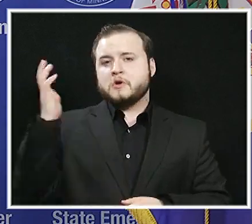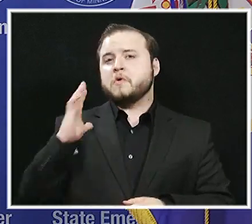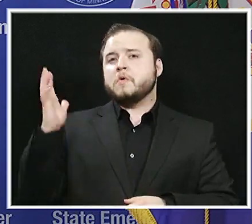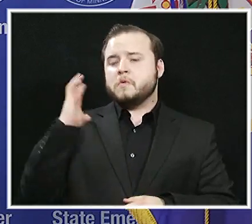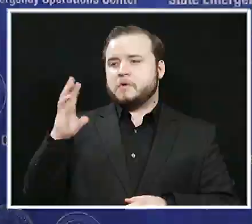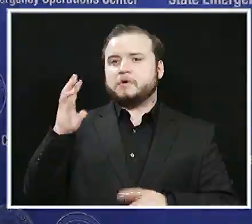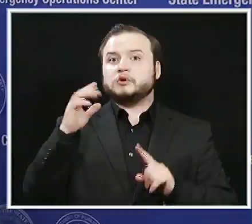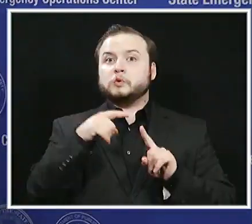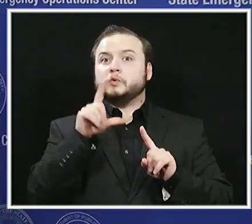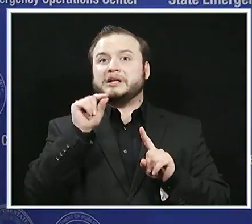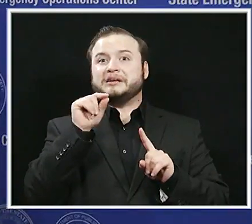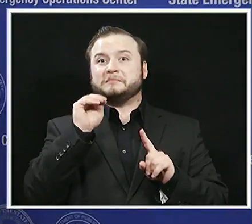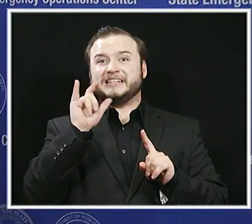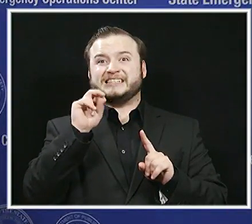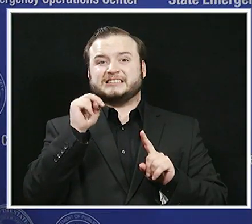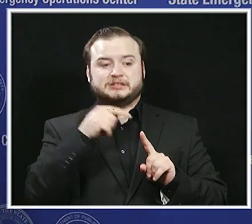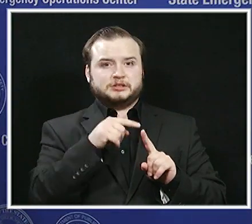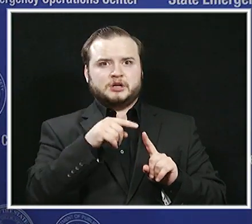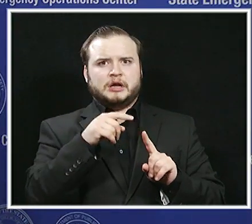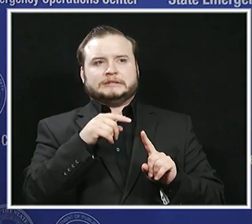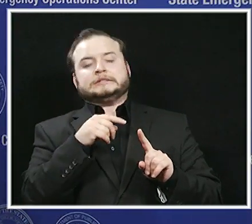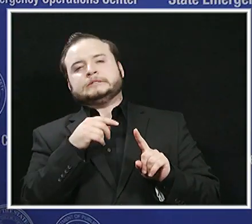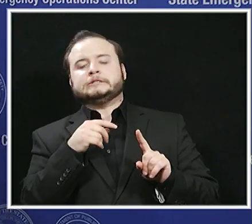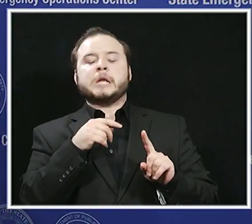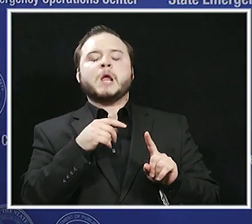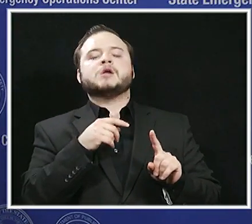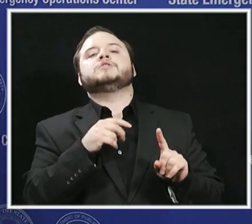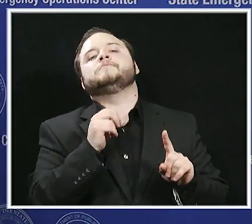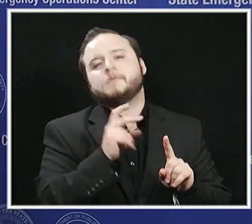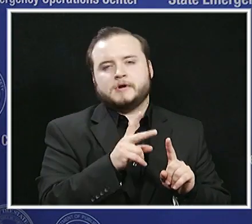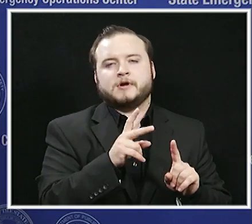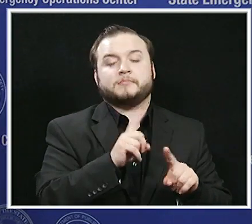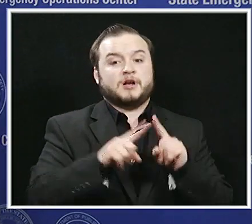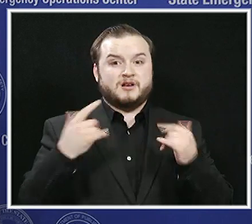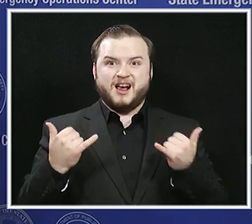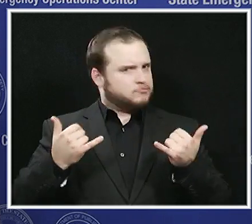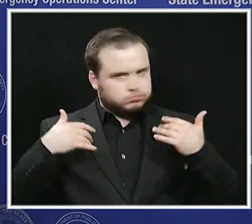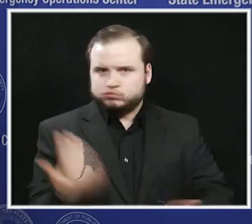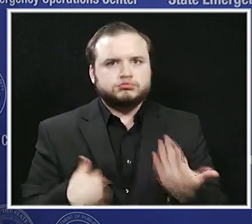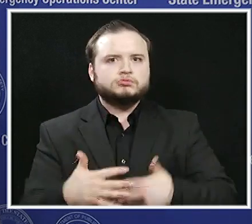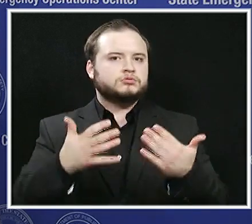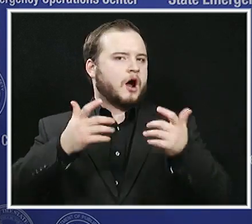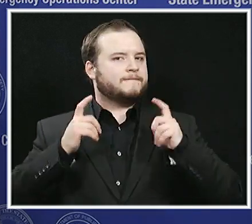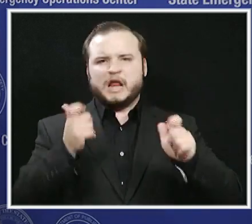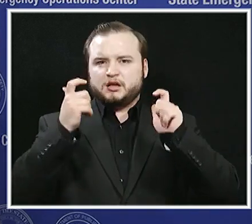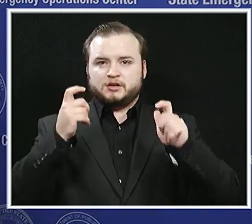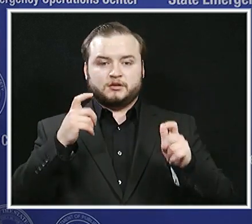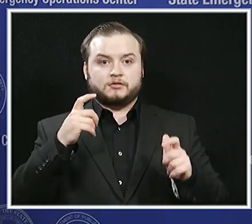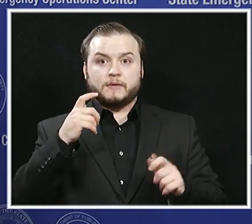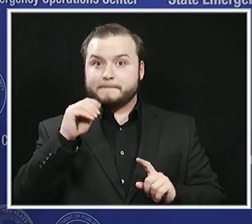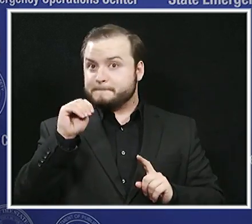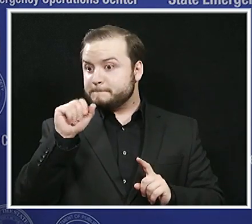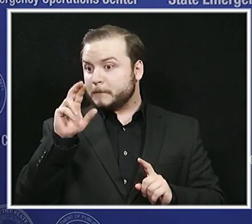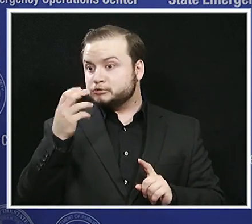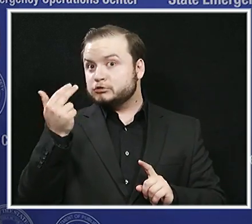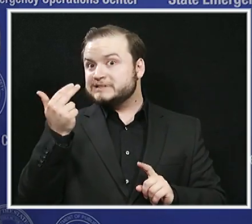aggressive ask at the time because of what the situation appeared on the ground. And this is what has gone since then.